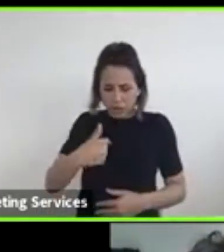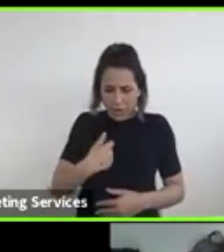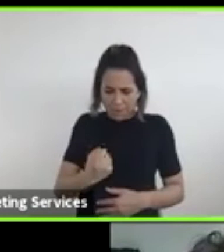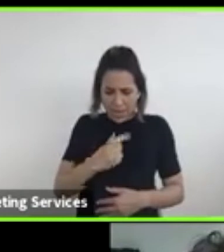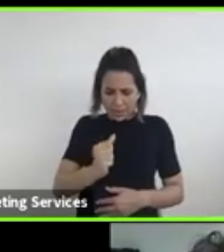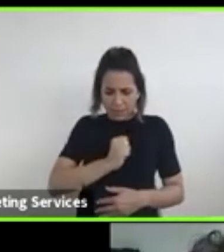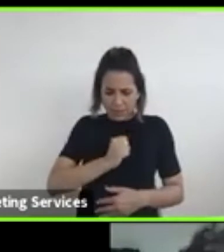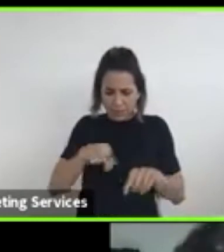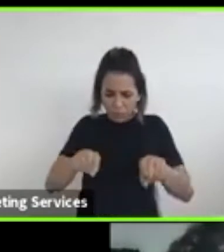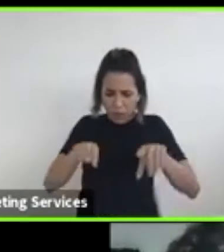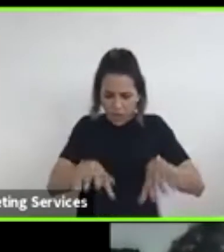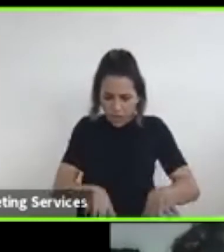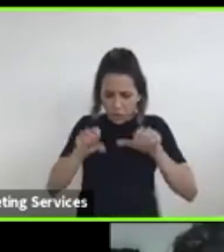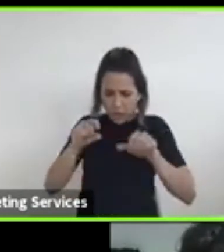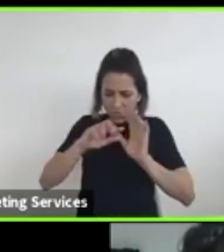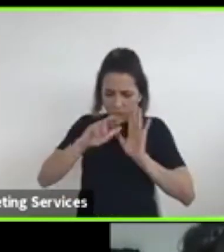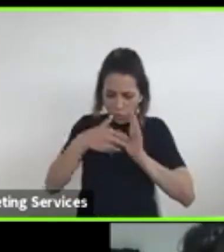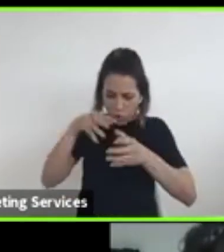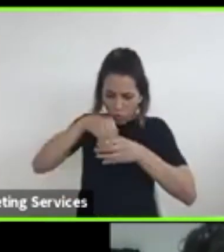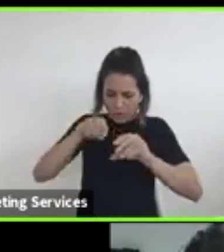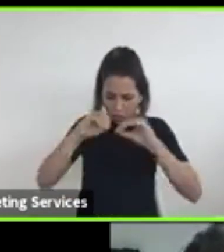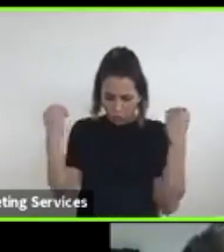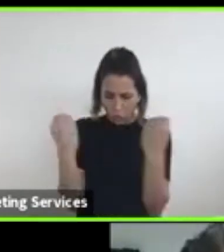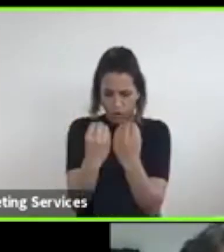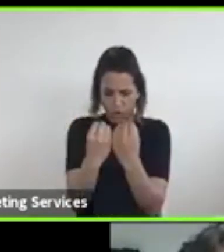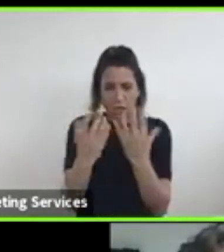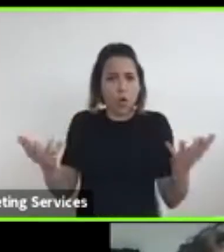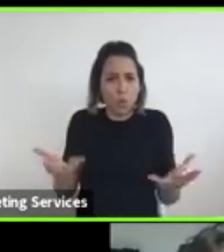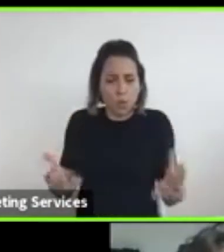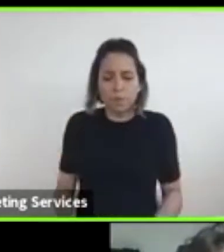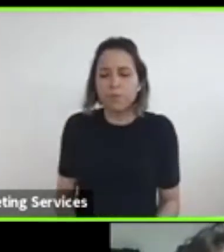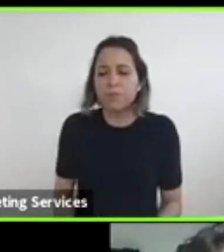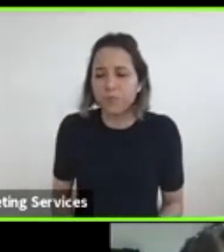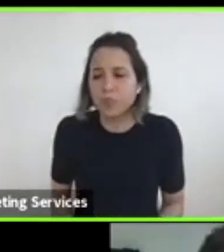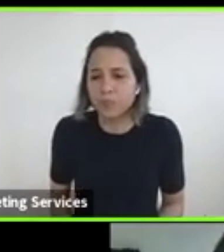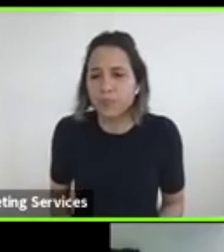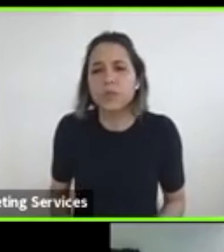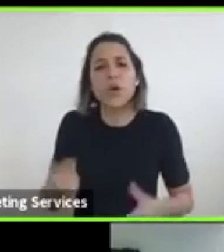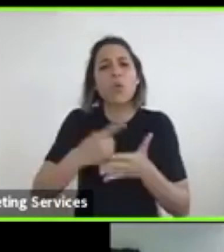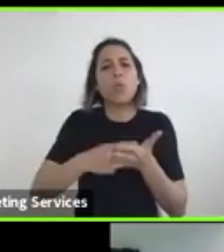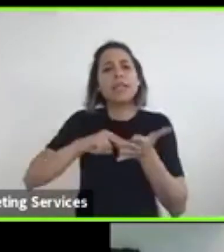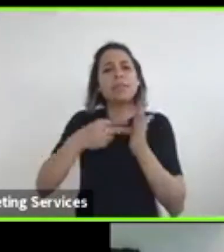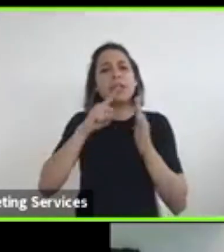IN THIS ORGANIZATION. WHICH IS WHAT DOES IT MEAN TO OCCUPY, AND THRIVE IN SPACES THAT ARE NOT MADE FOR US?